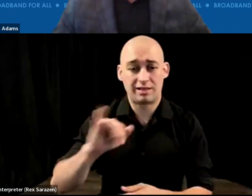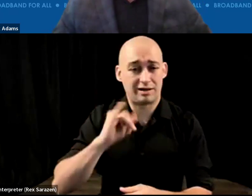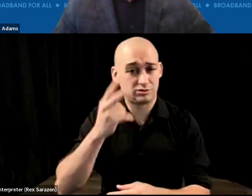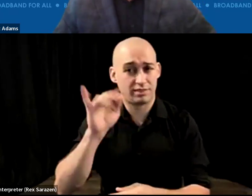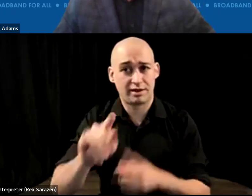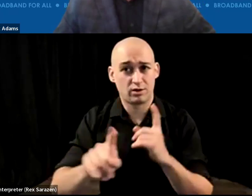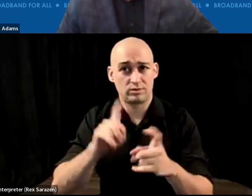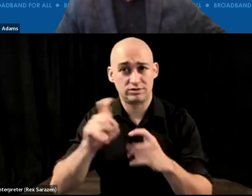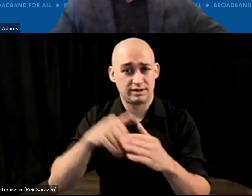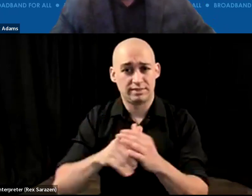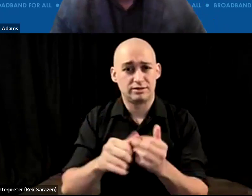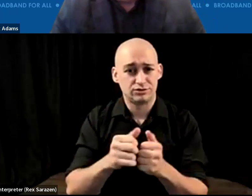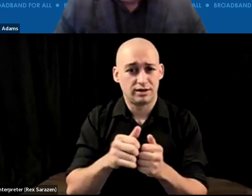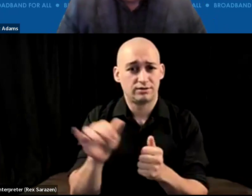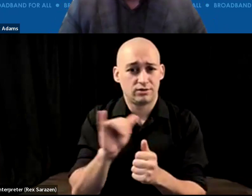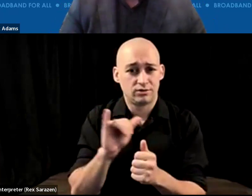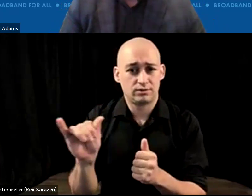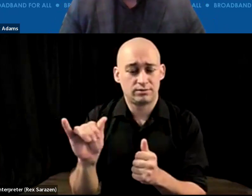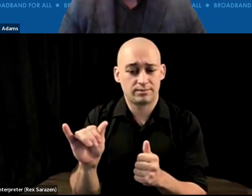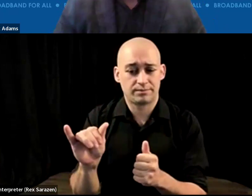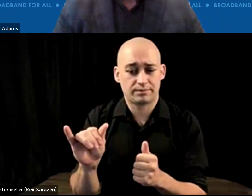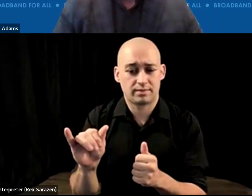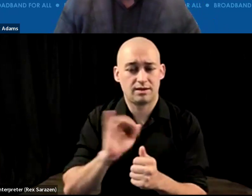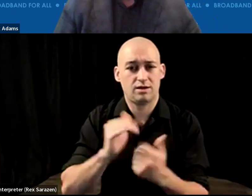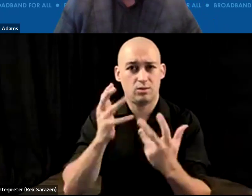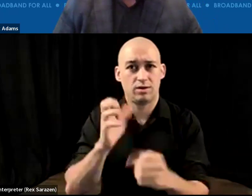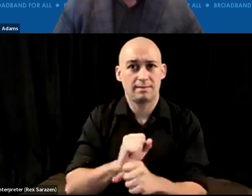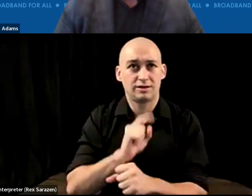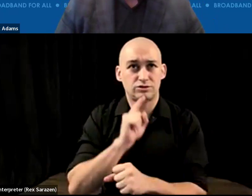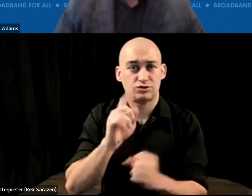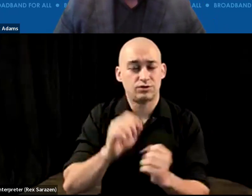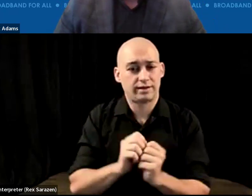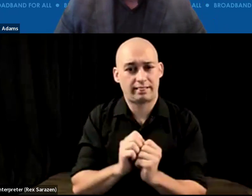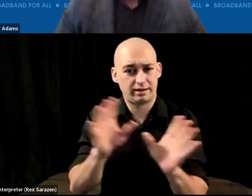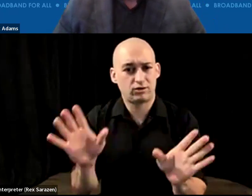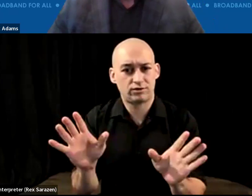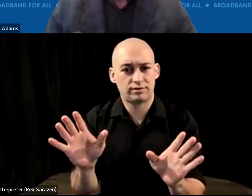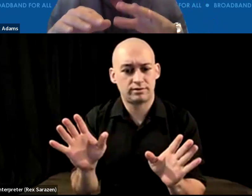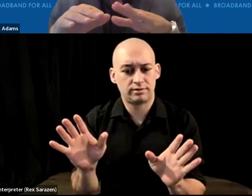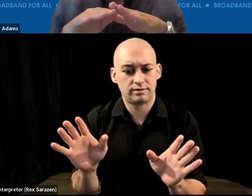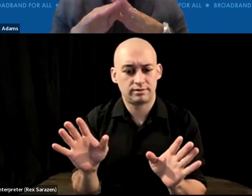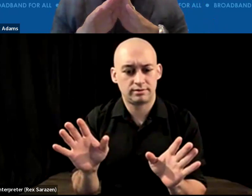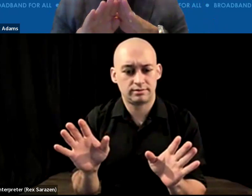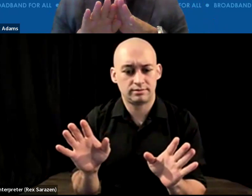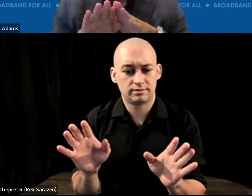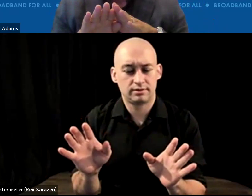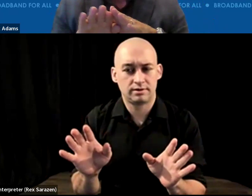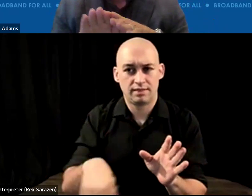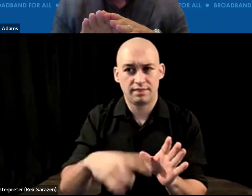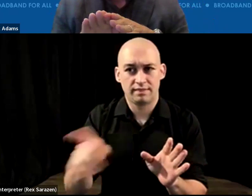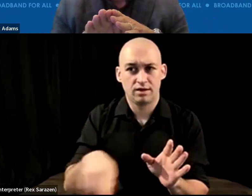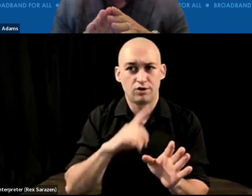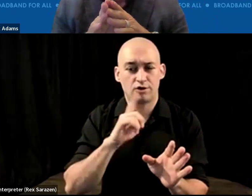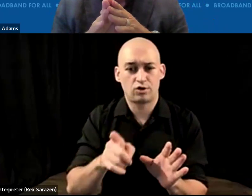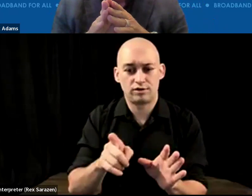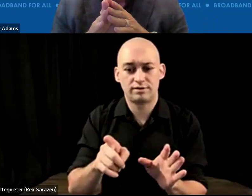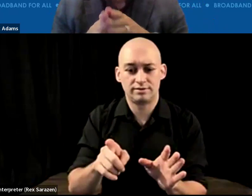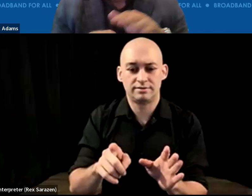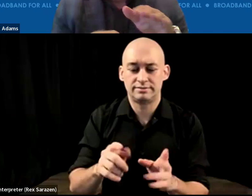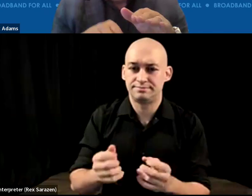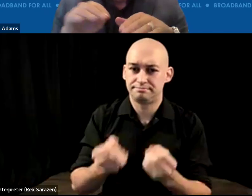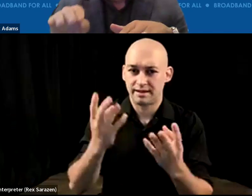chat, too. And I if want to make sure that we're clear that there are, many entities at the State,